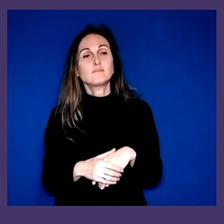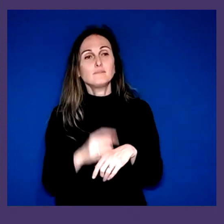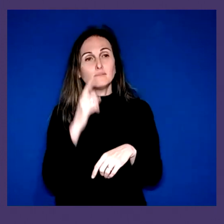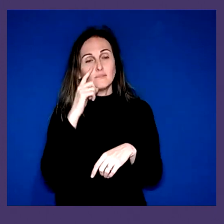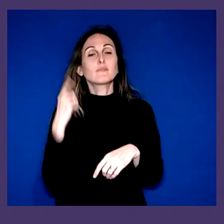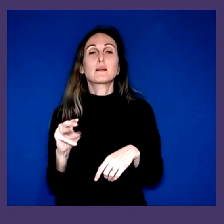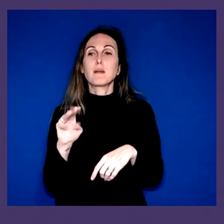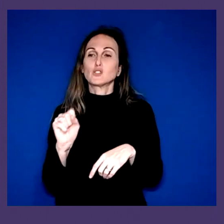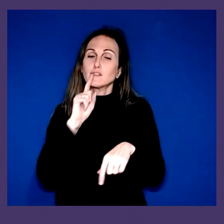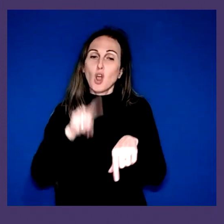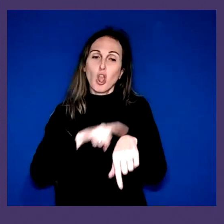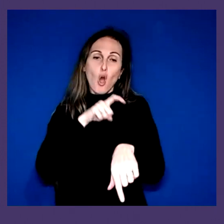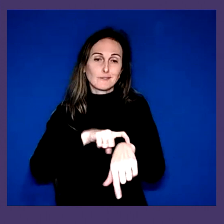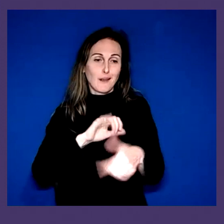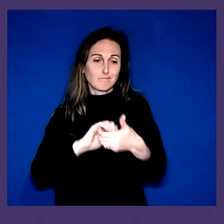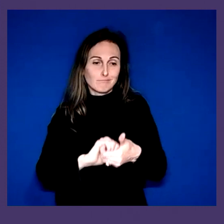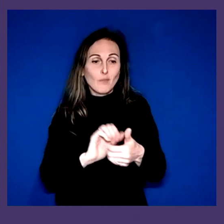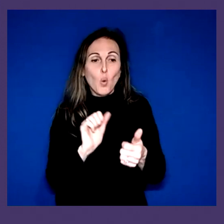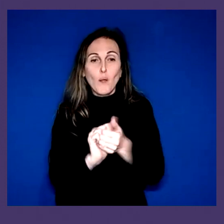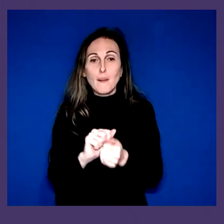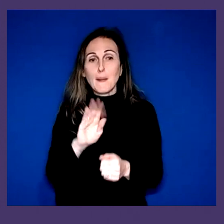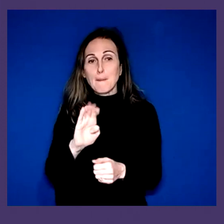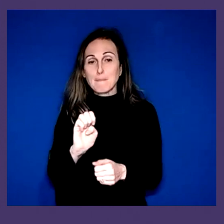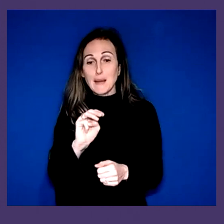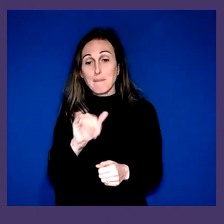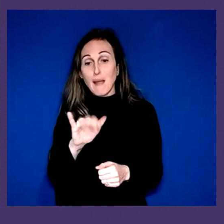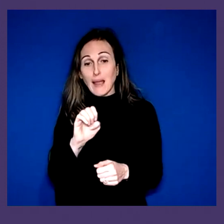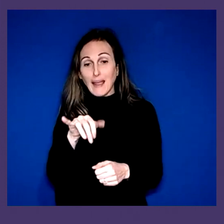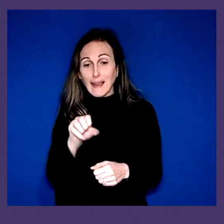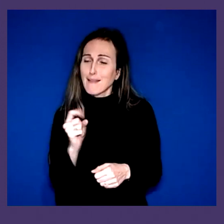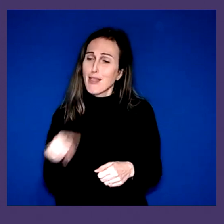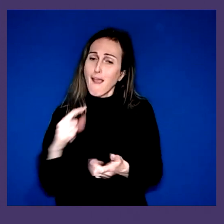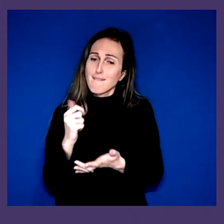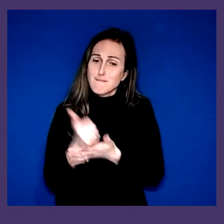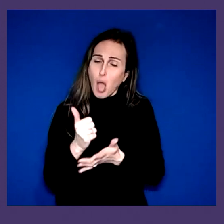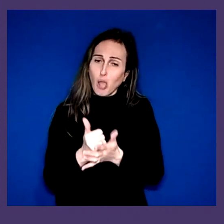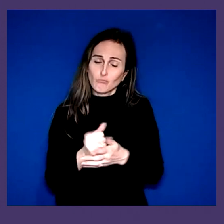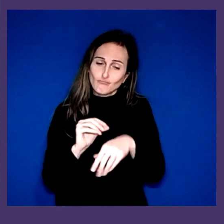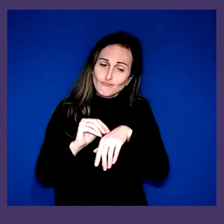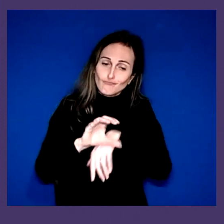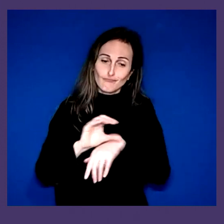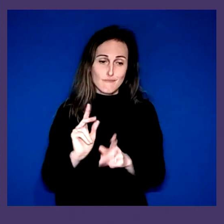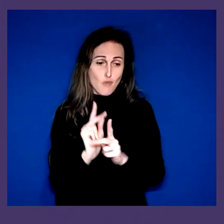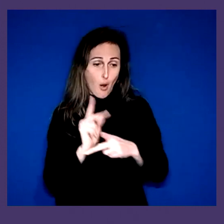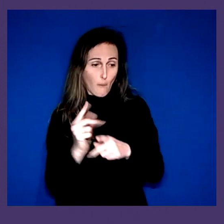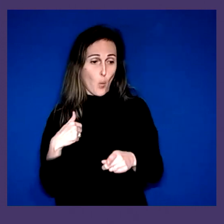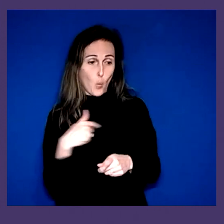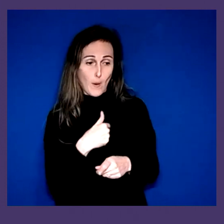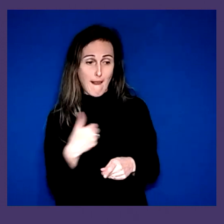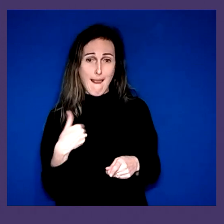They've helped shape the product that we have that companies like Microsoft use for supporting